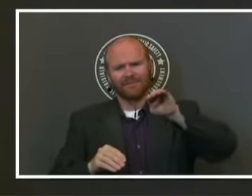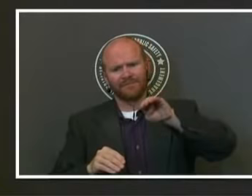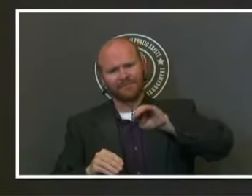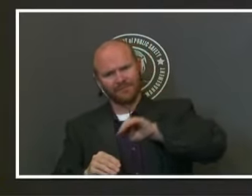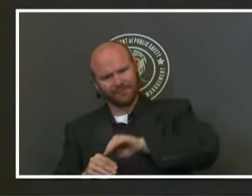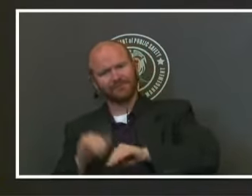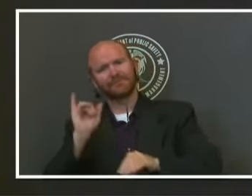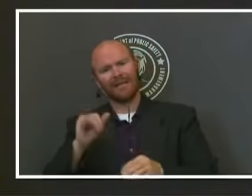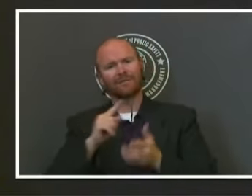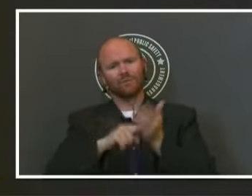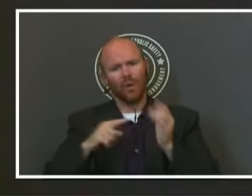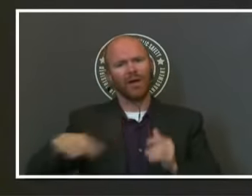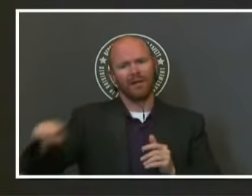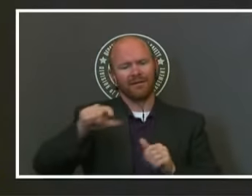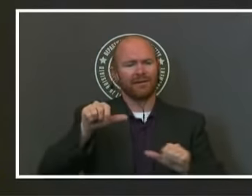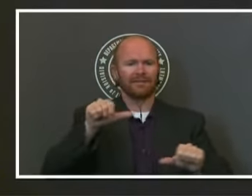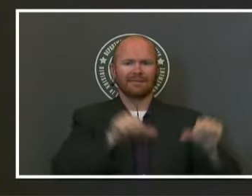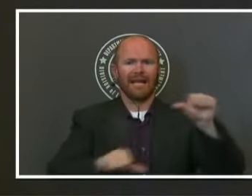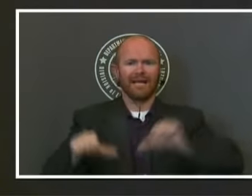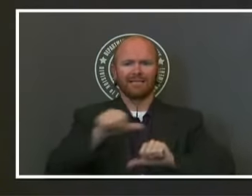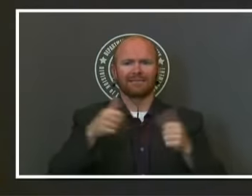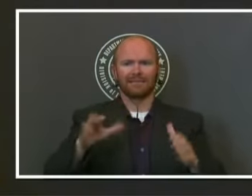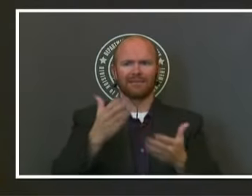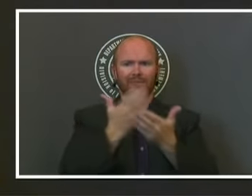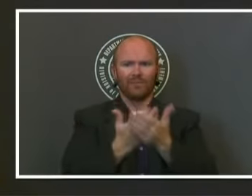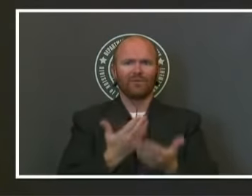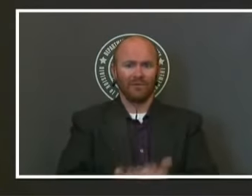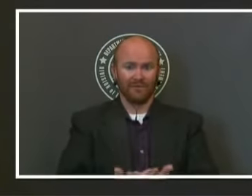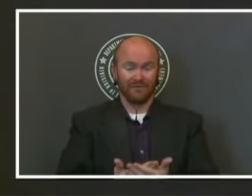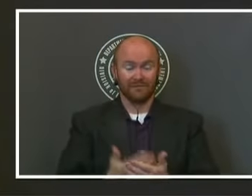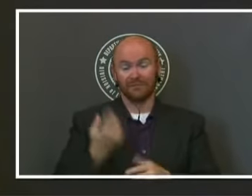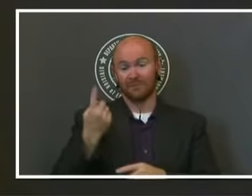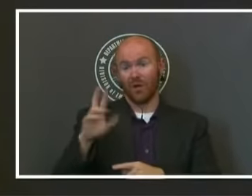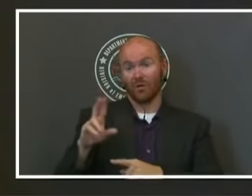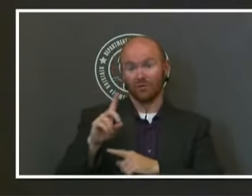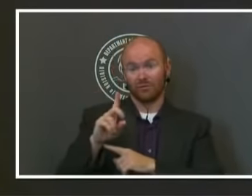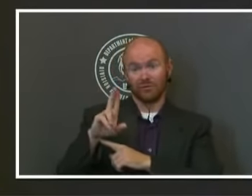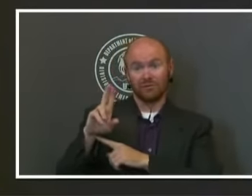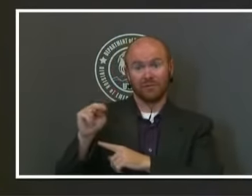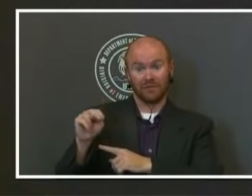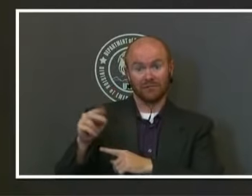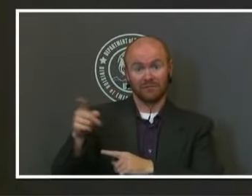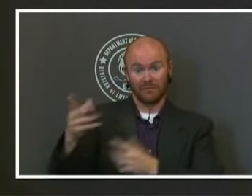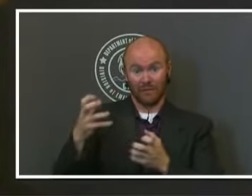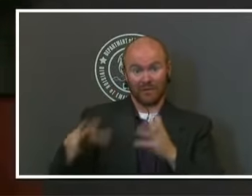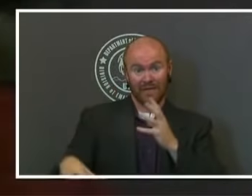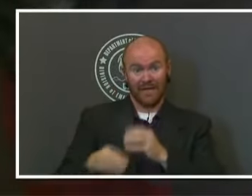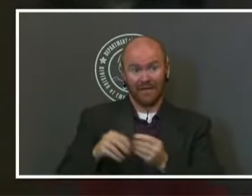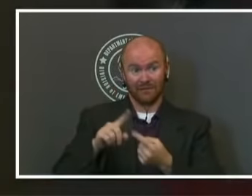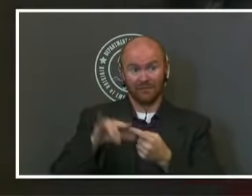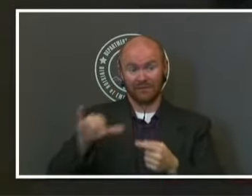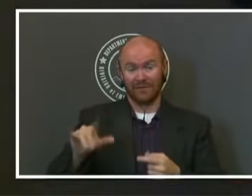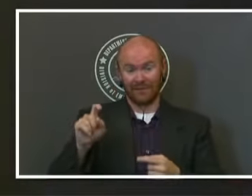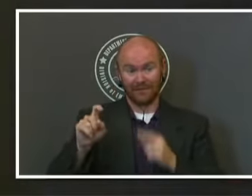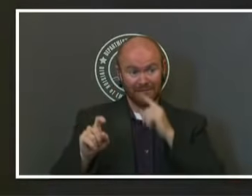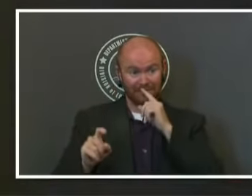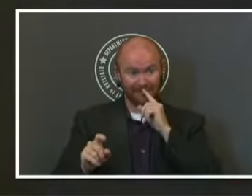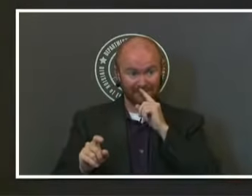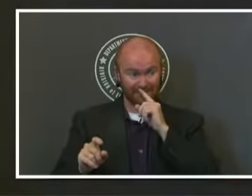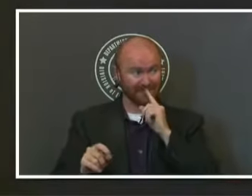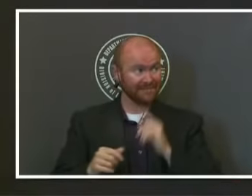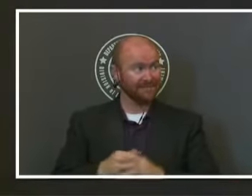tells us today sold that doctor